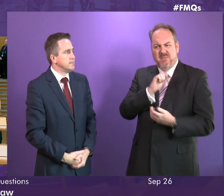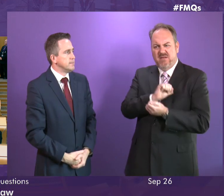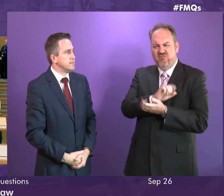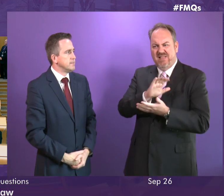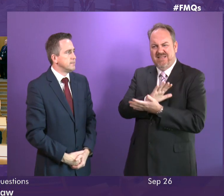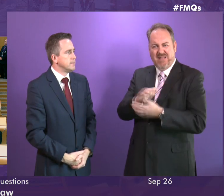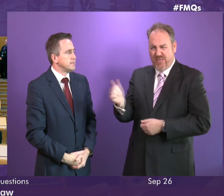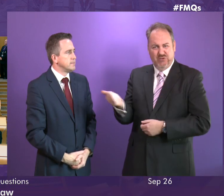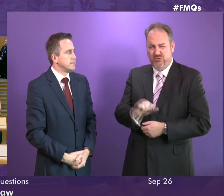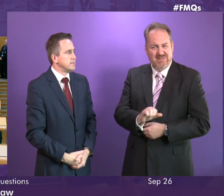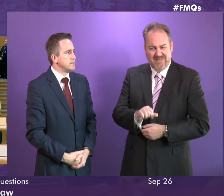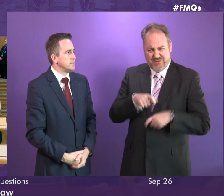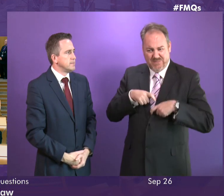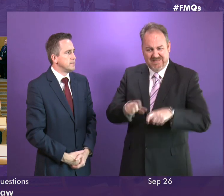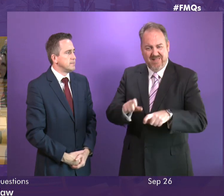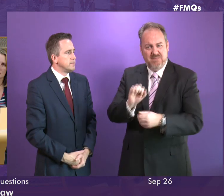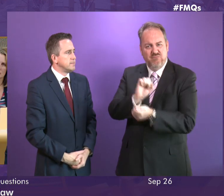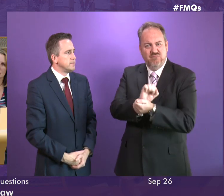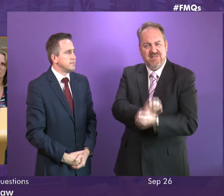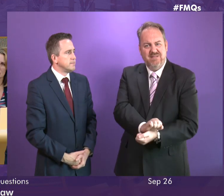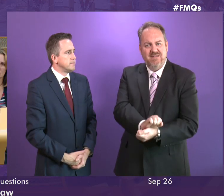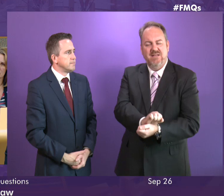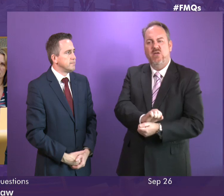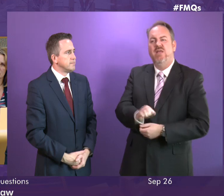not be released are released. It is all very well to talk academically about risk management,